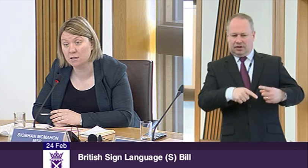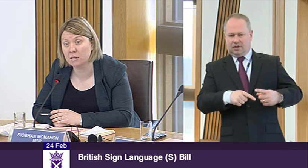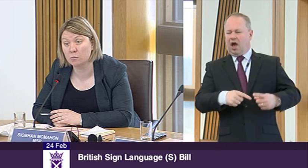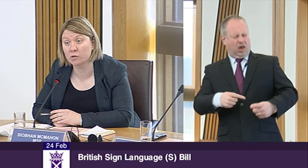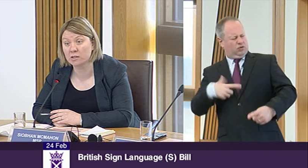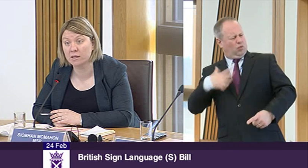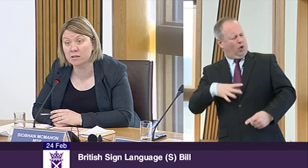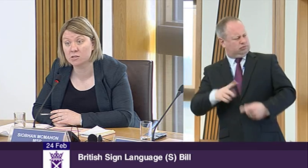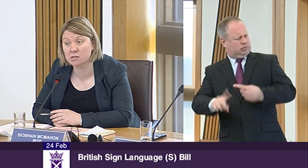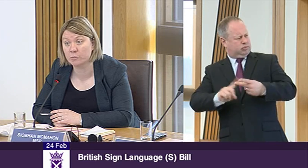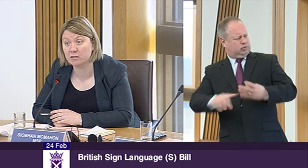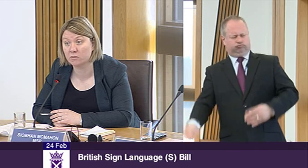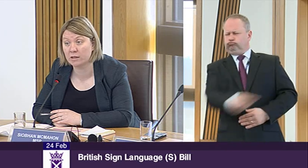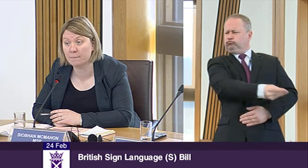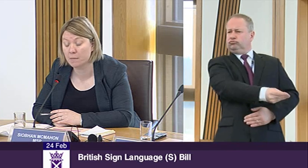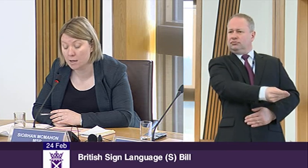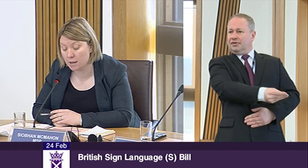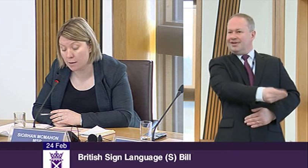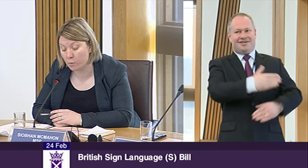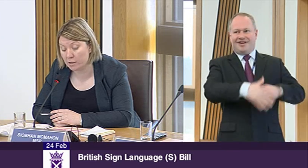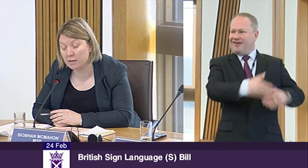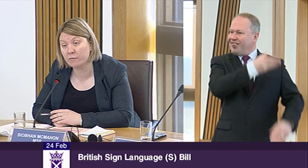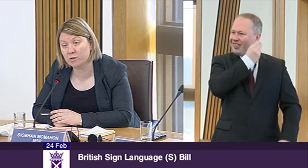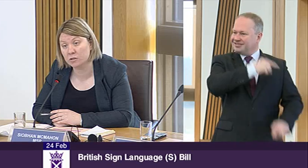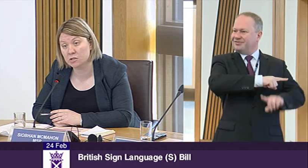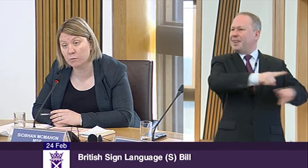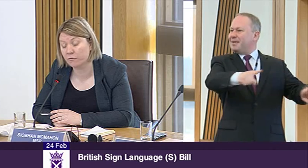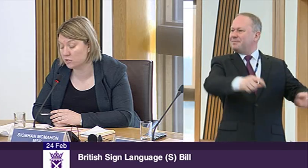the community rather than hearing what they are telling us is best for them.